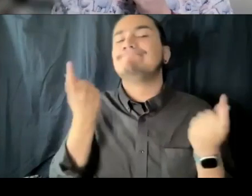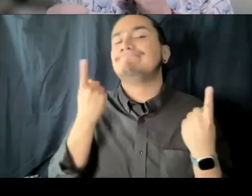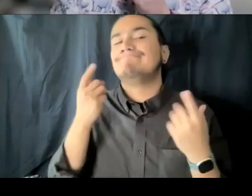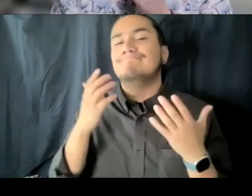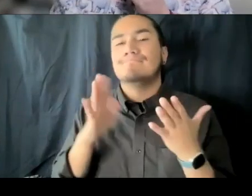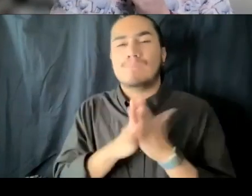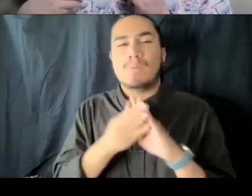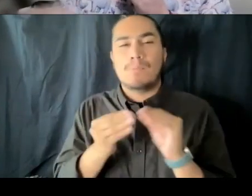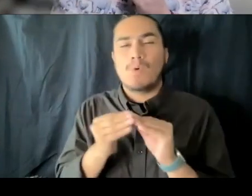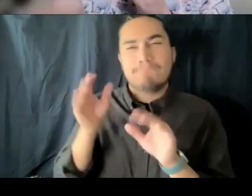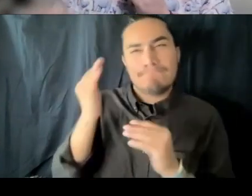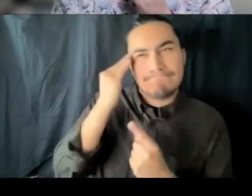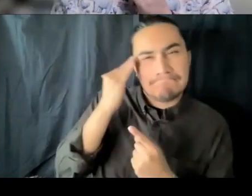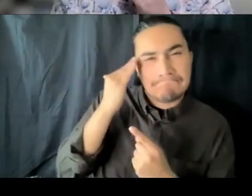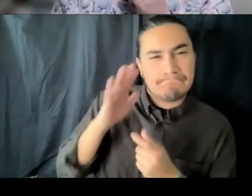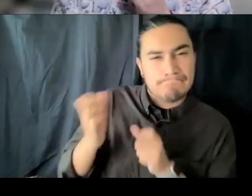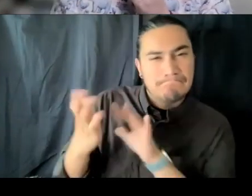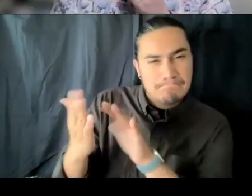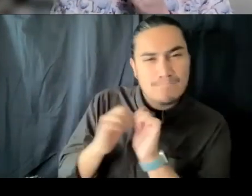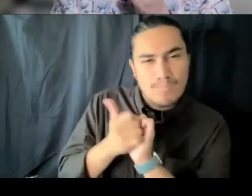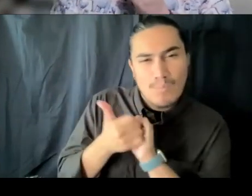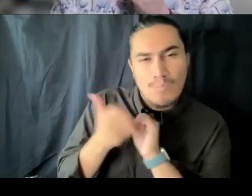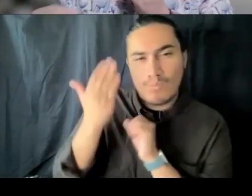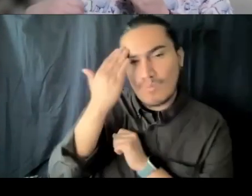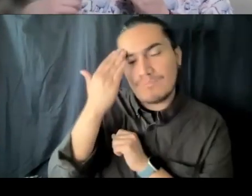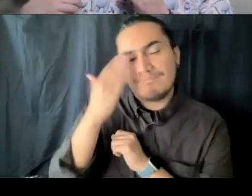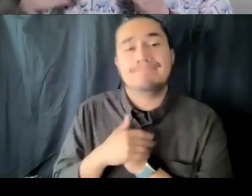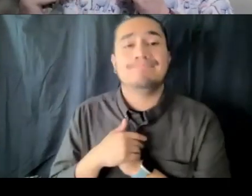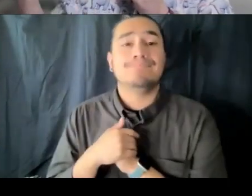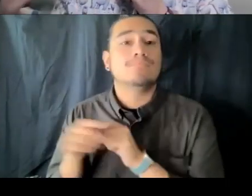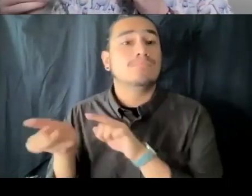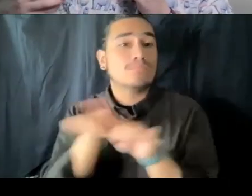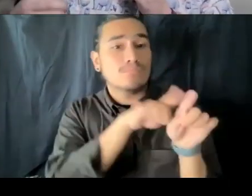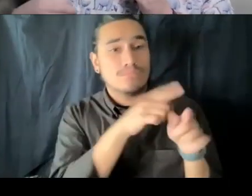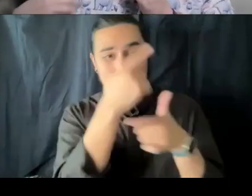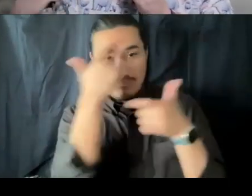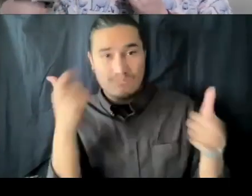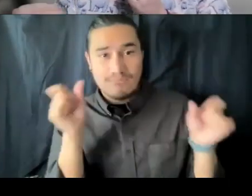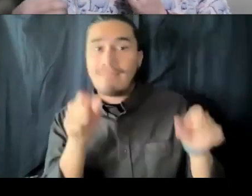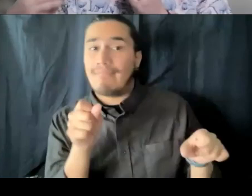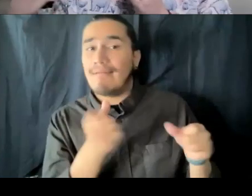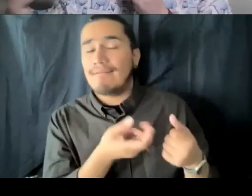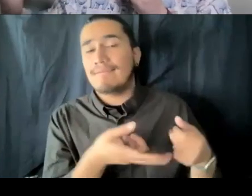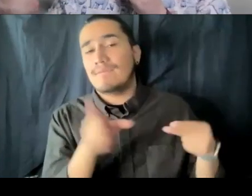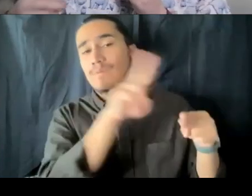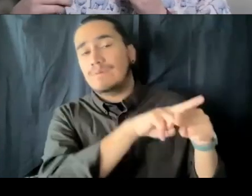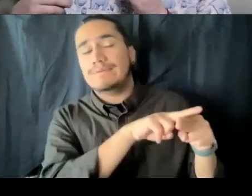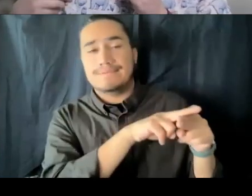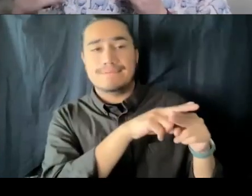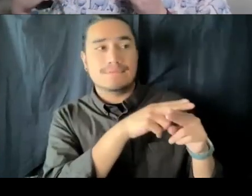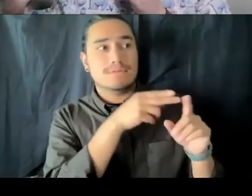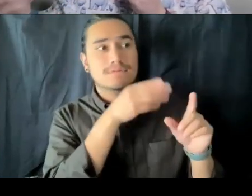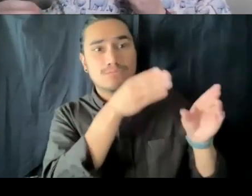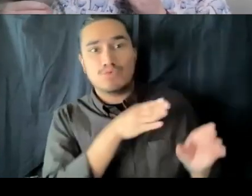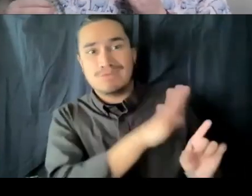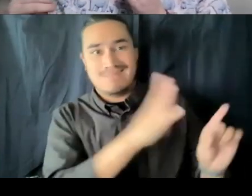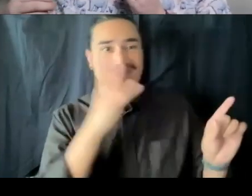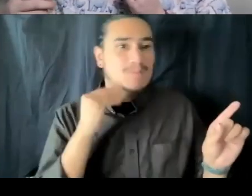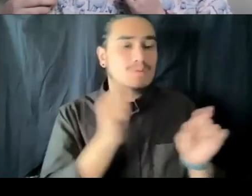Traumatic responses can also increase the likelihood that someone feels a lot of tension, anxiety, or panic.